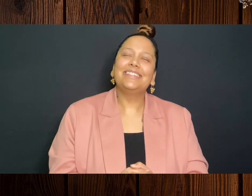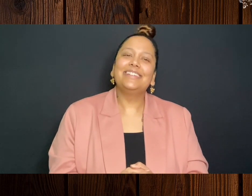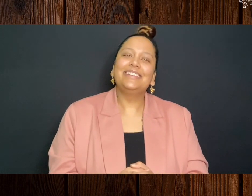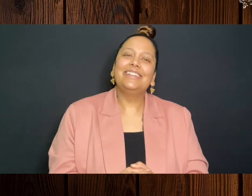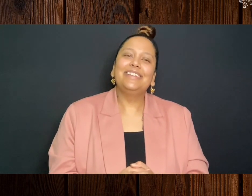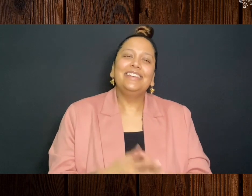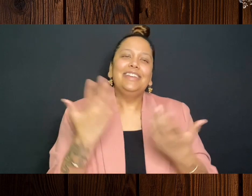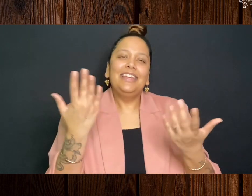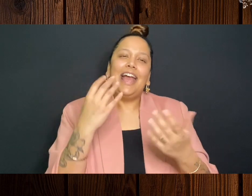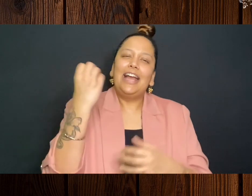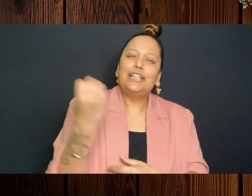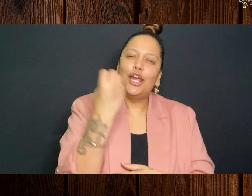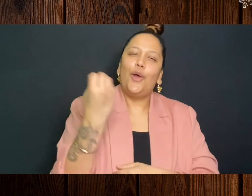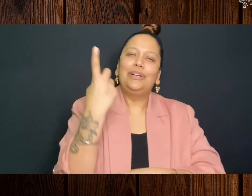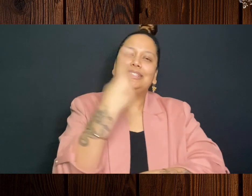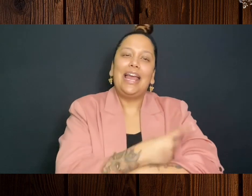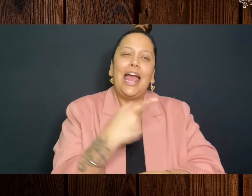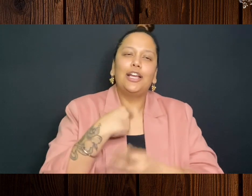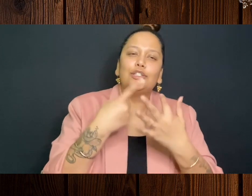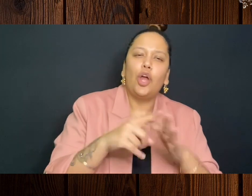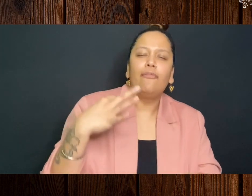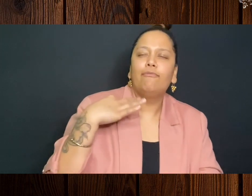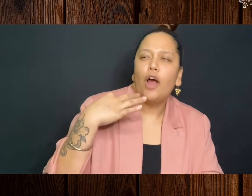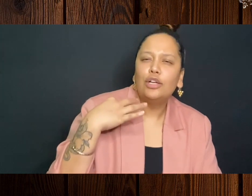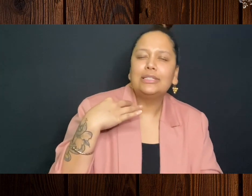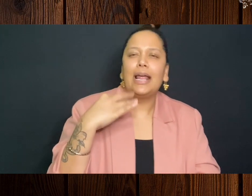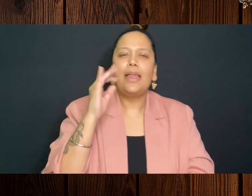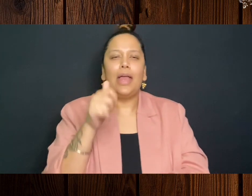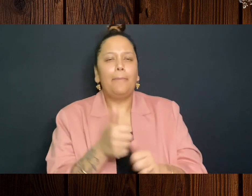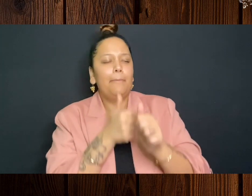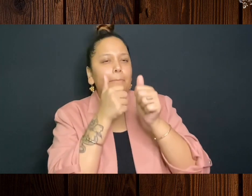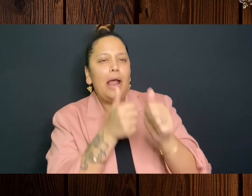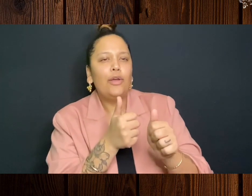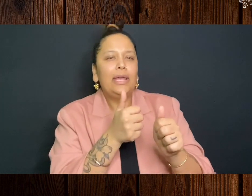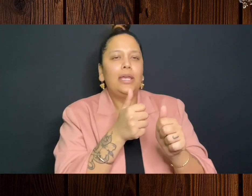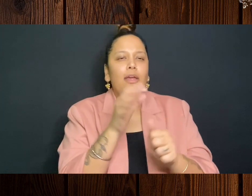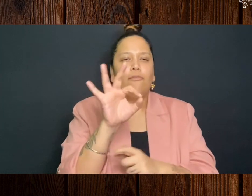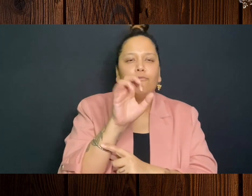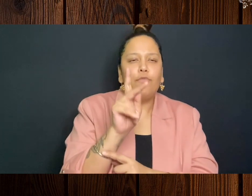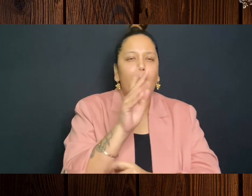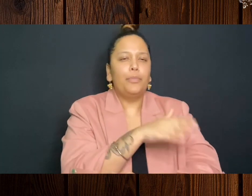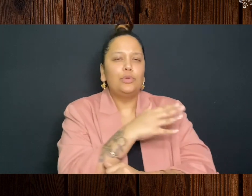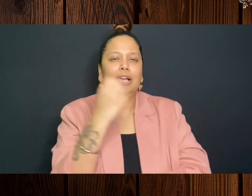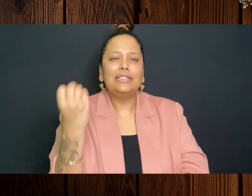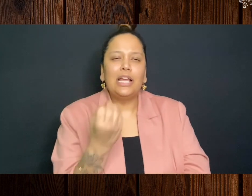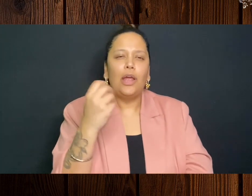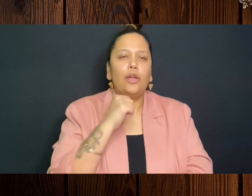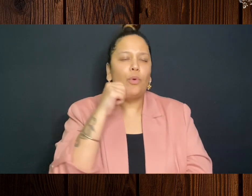Ontario days when I started volunteering there. So prior to Folk Music Ontario, I didn't know where to put myself